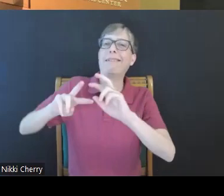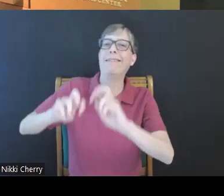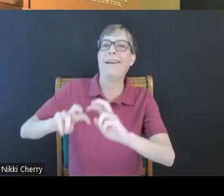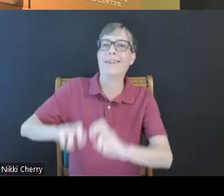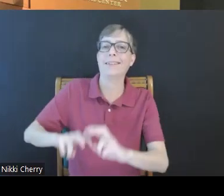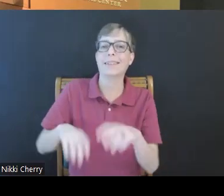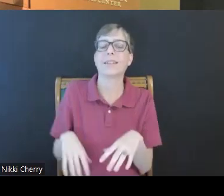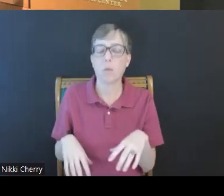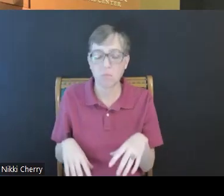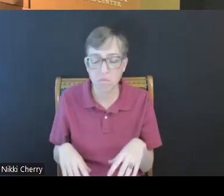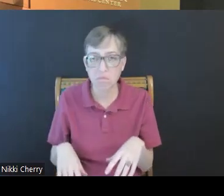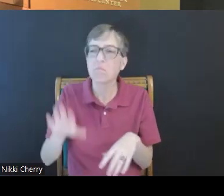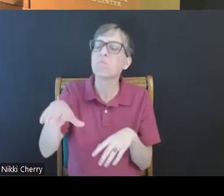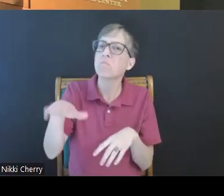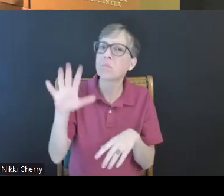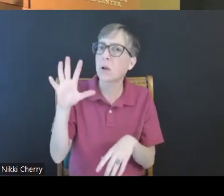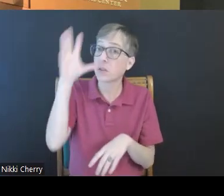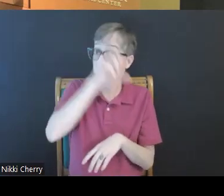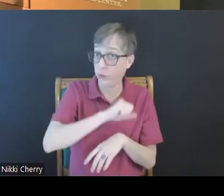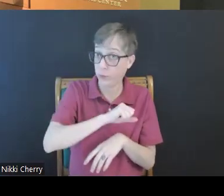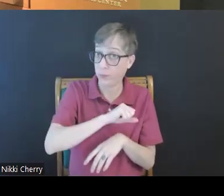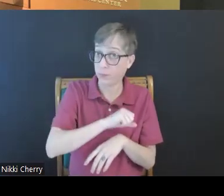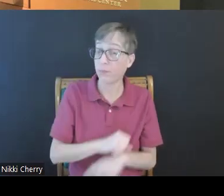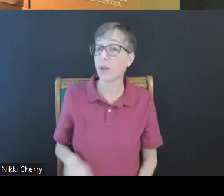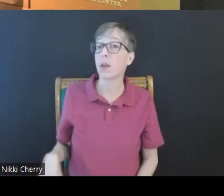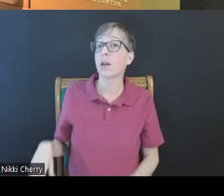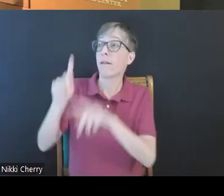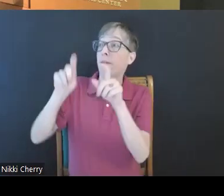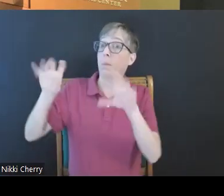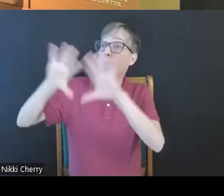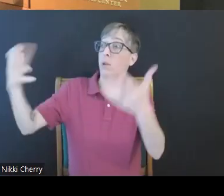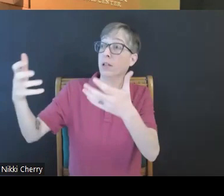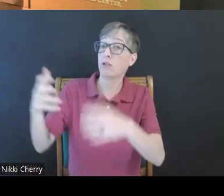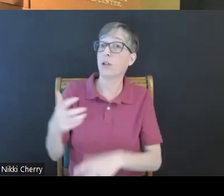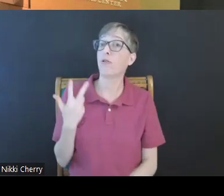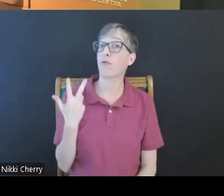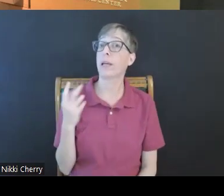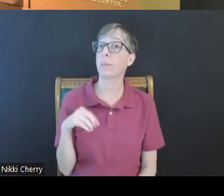assumption that 3% of the population have the kind of mental health or addiction problem where